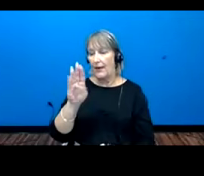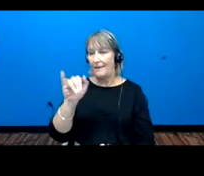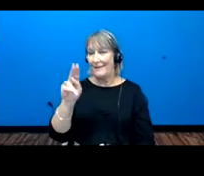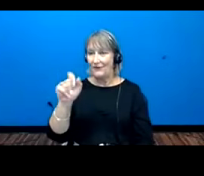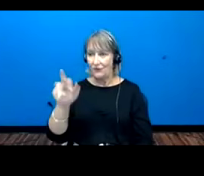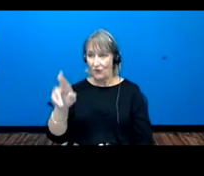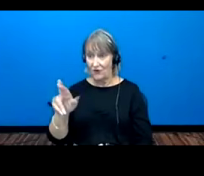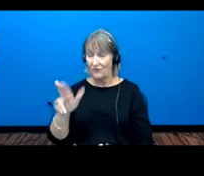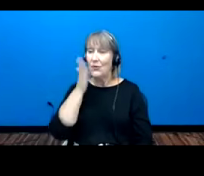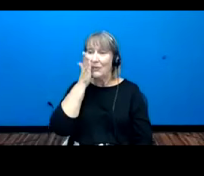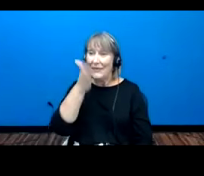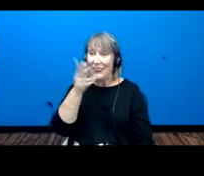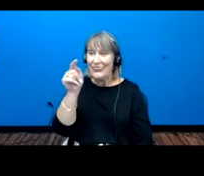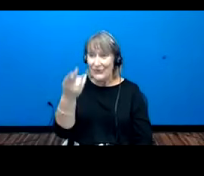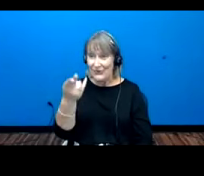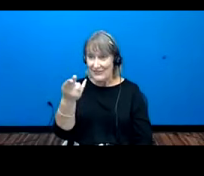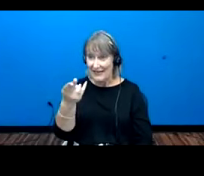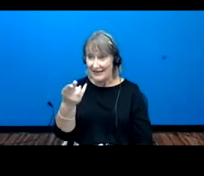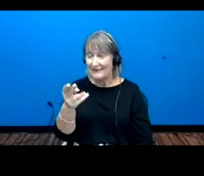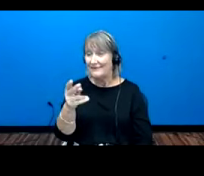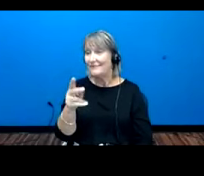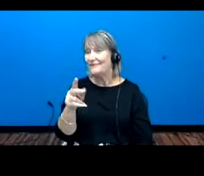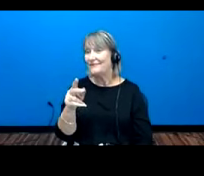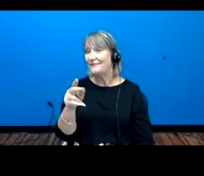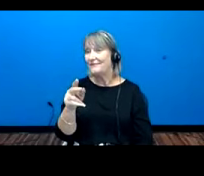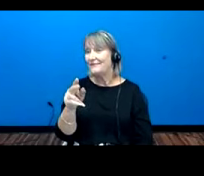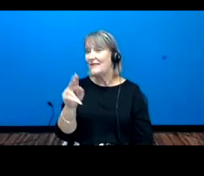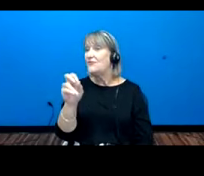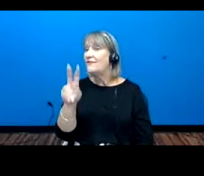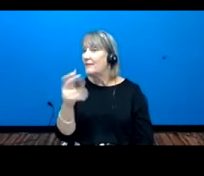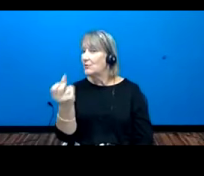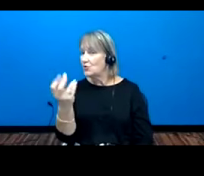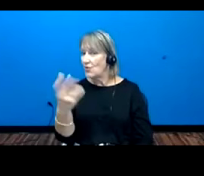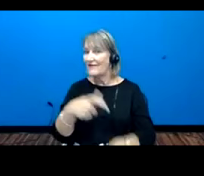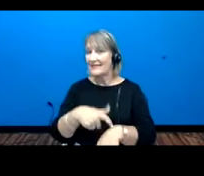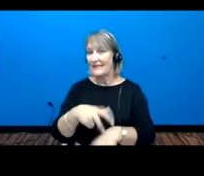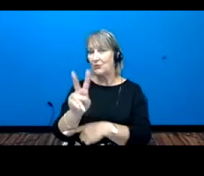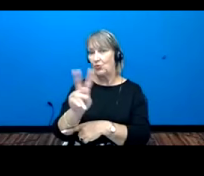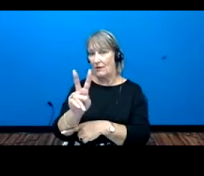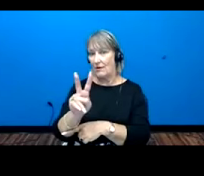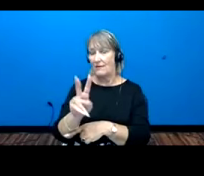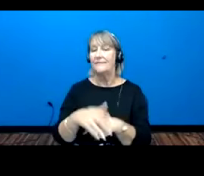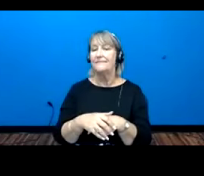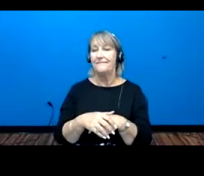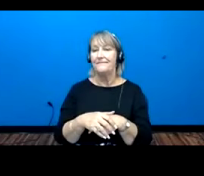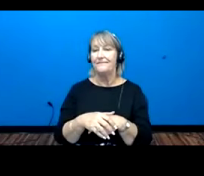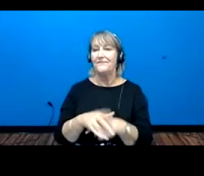November 12th at two o'clock. We're trying to keep the time the same and consistent for folks, but this one, this Thursday, is all about